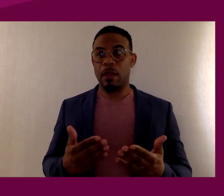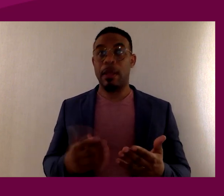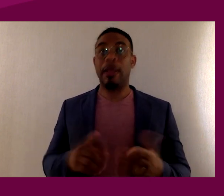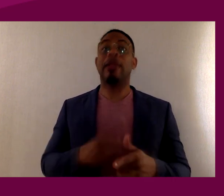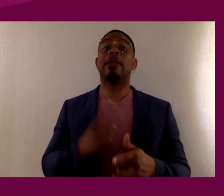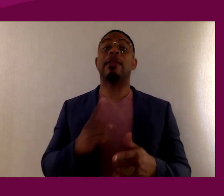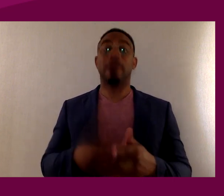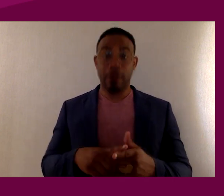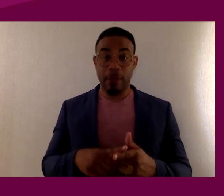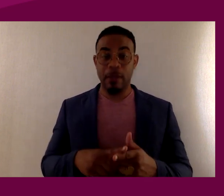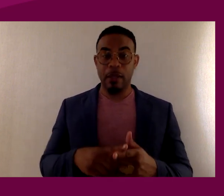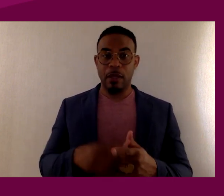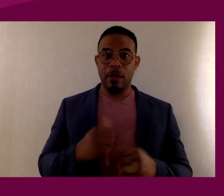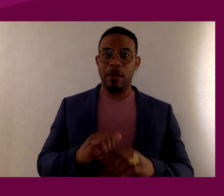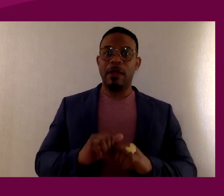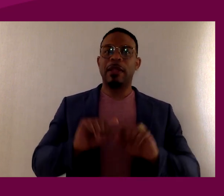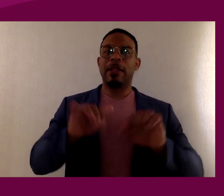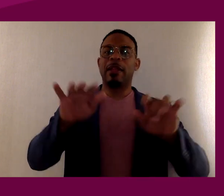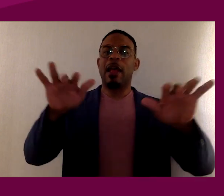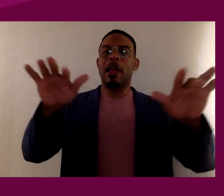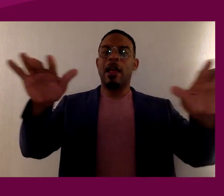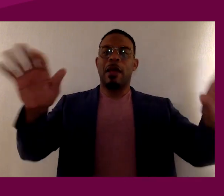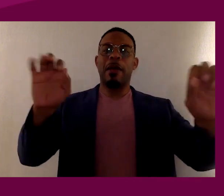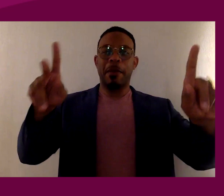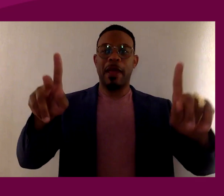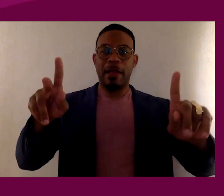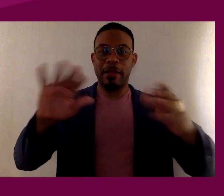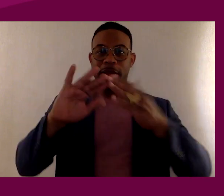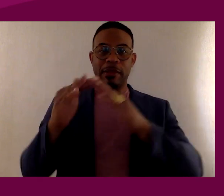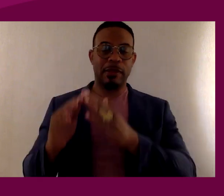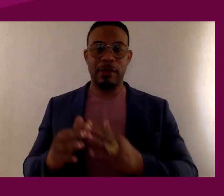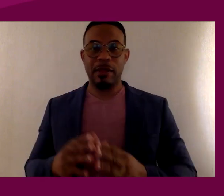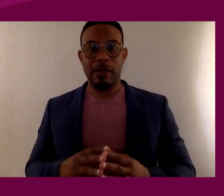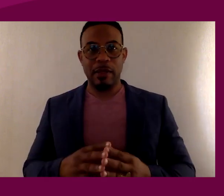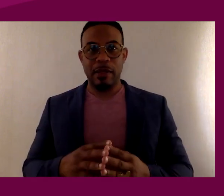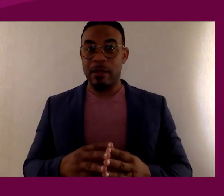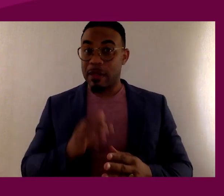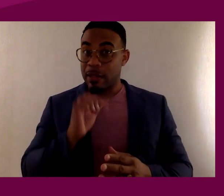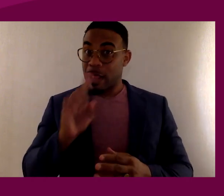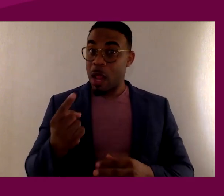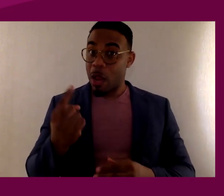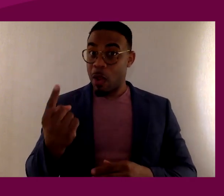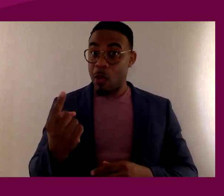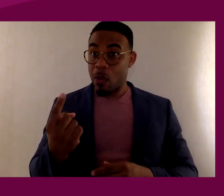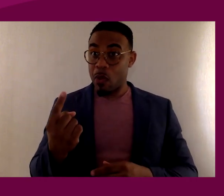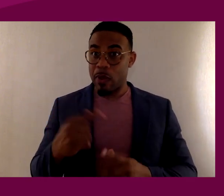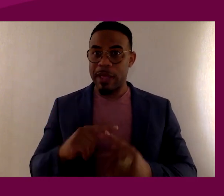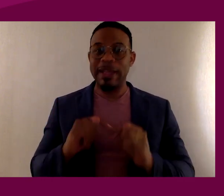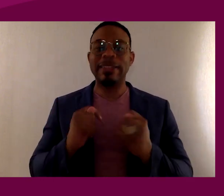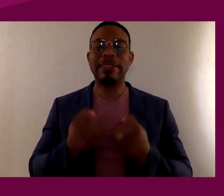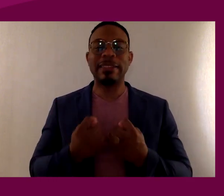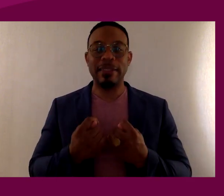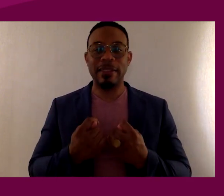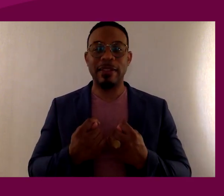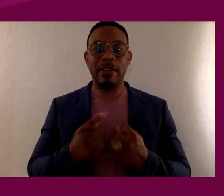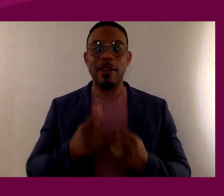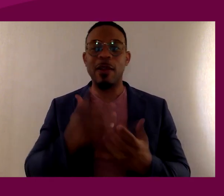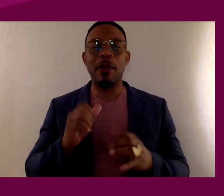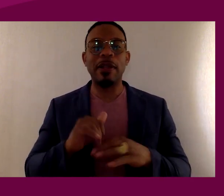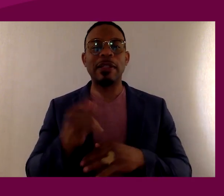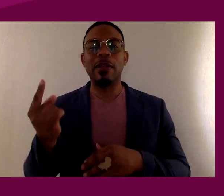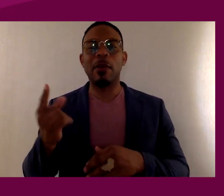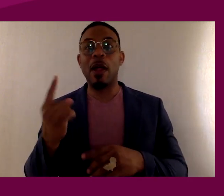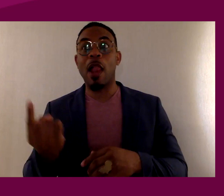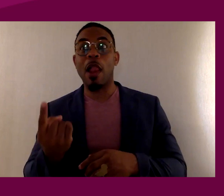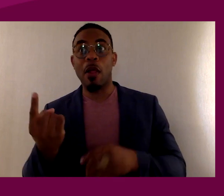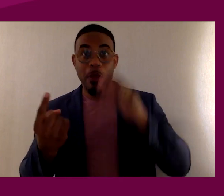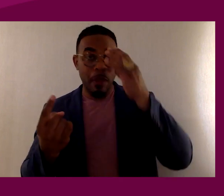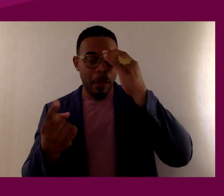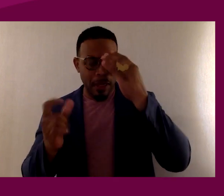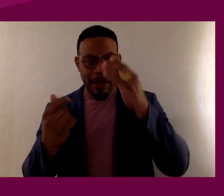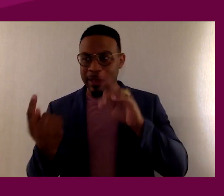how you do things. And then we send them back to their cities, not alone, in teams. You don't want